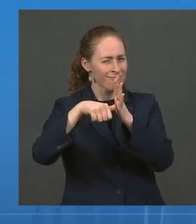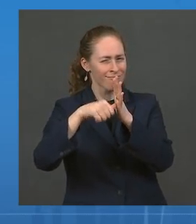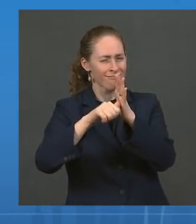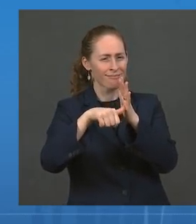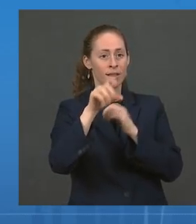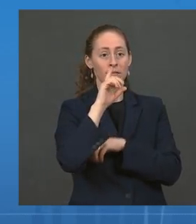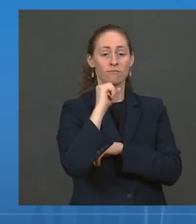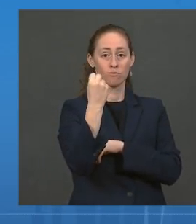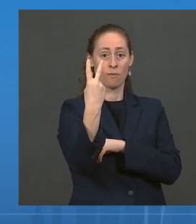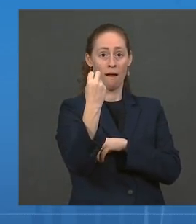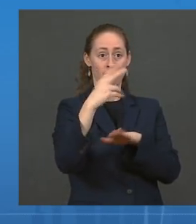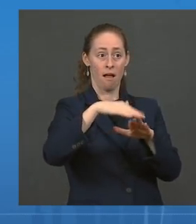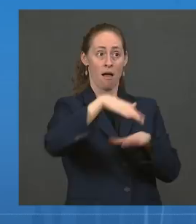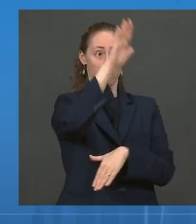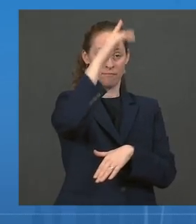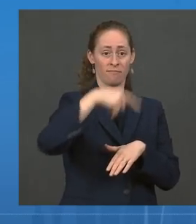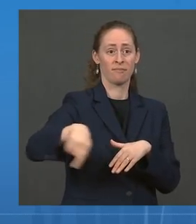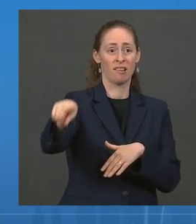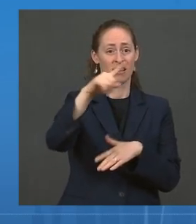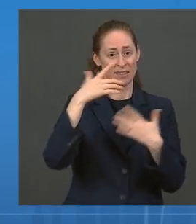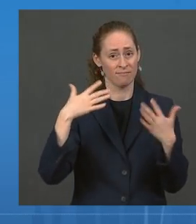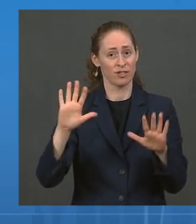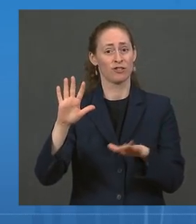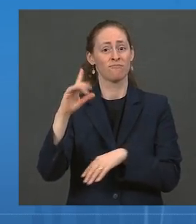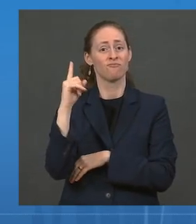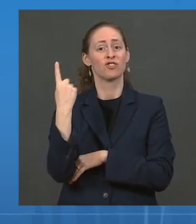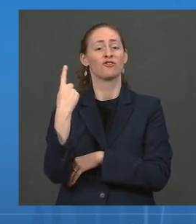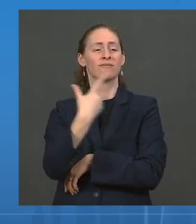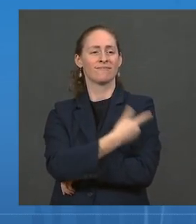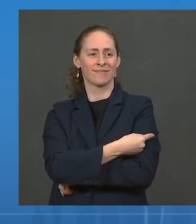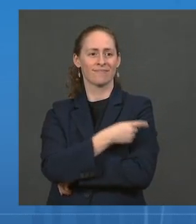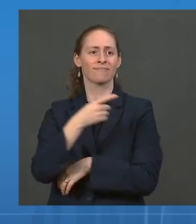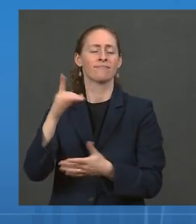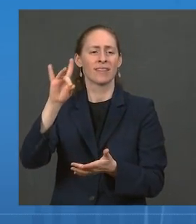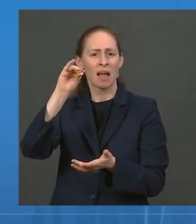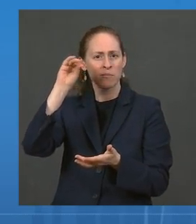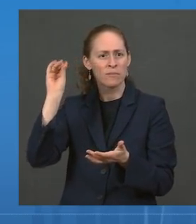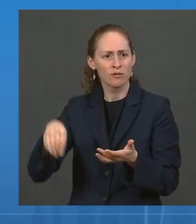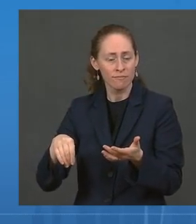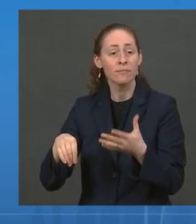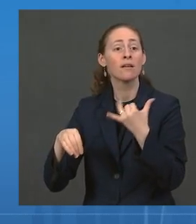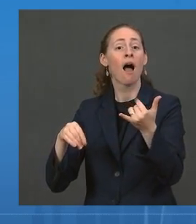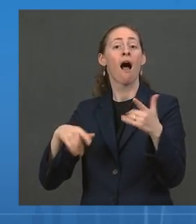10 percent of kids already with their first shot, just 10 days into our program being at full strength;